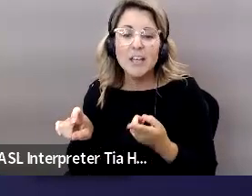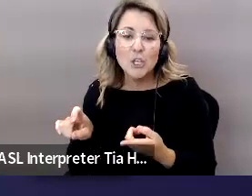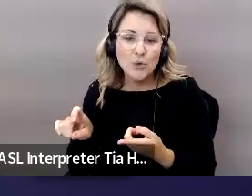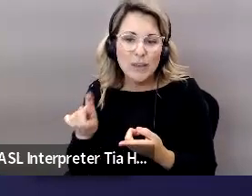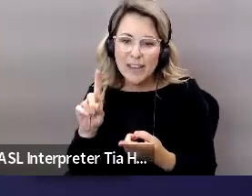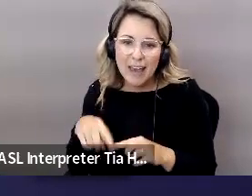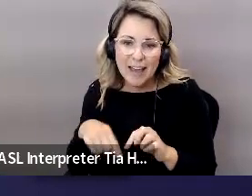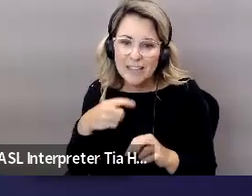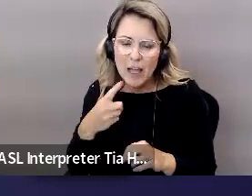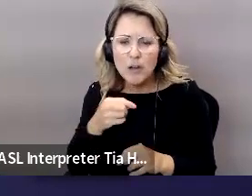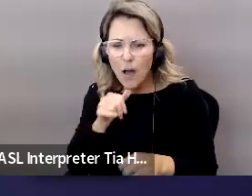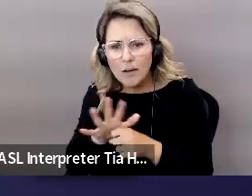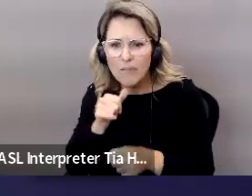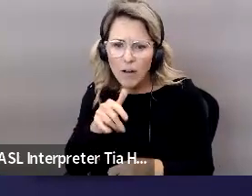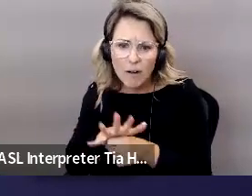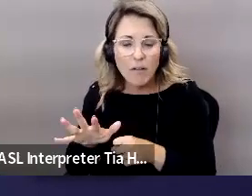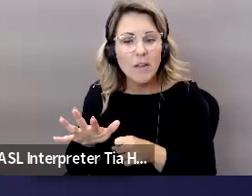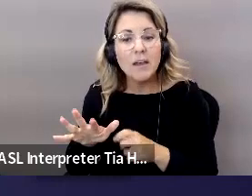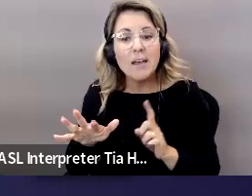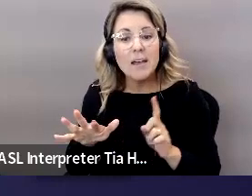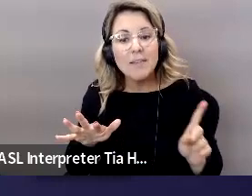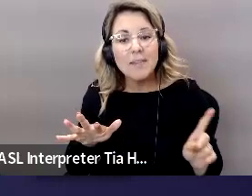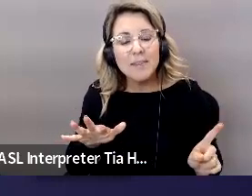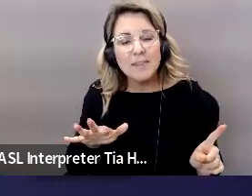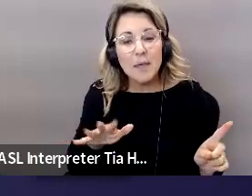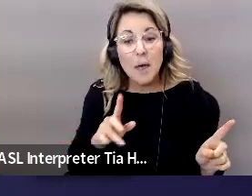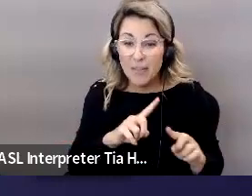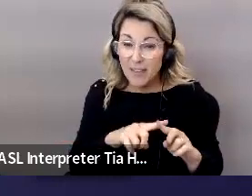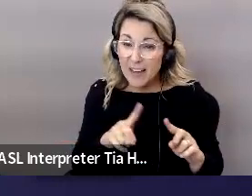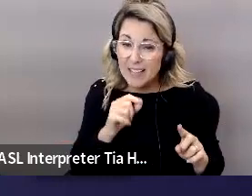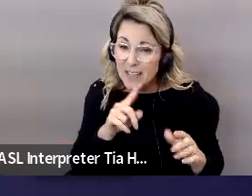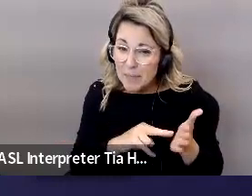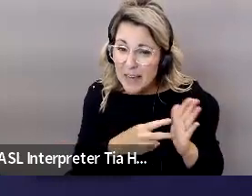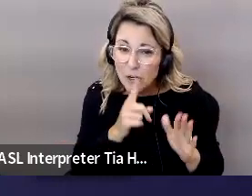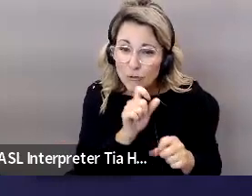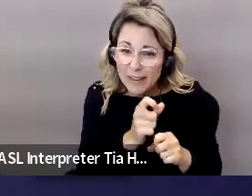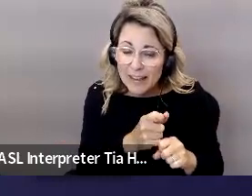in an area doesn't mean that there's a problem. It literally means we don't know what the issue,